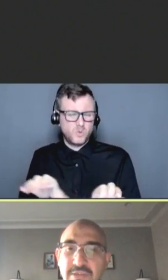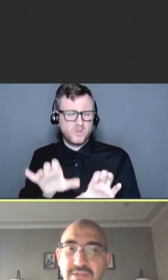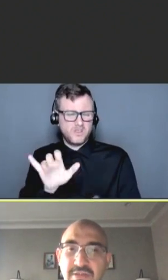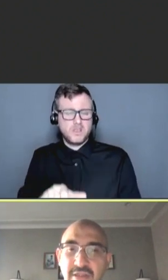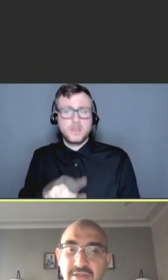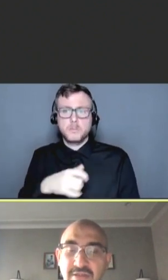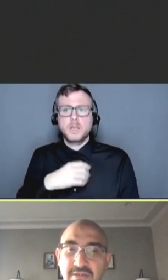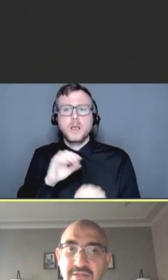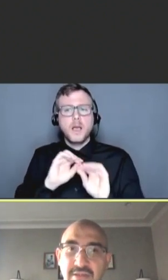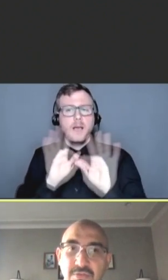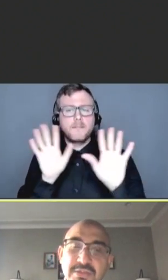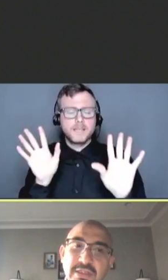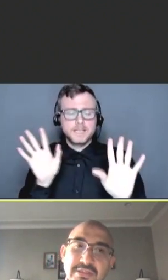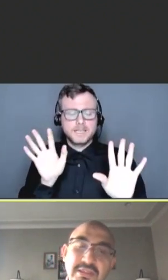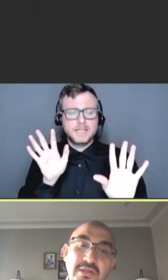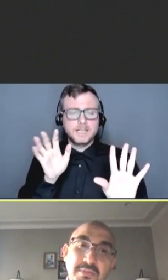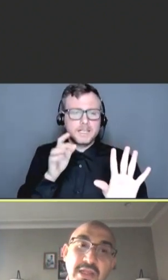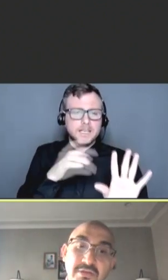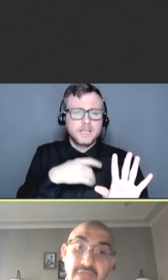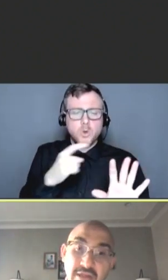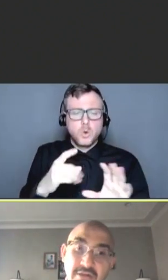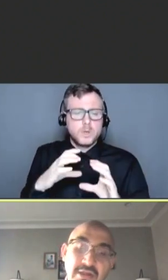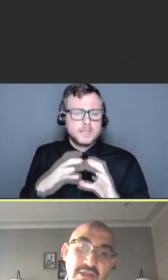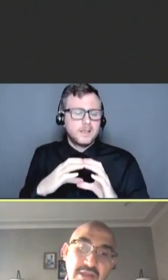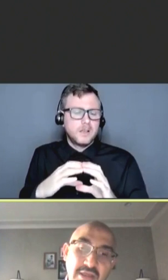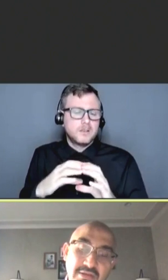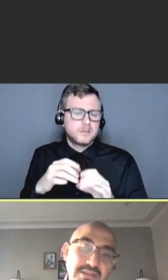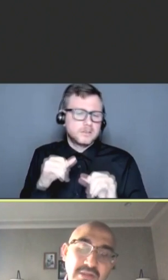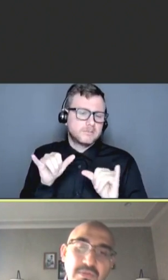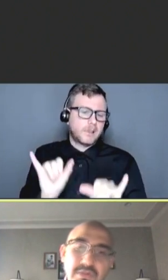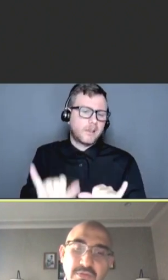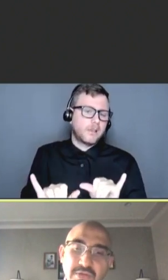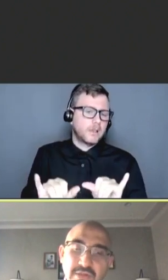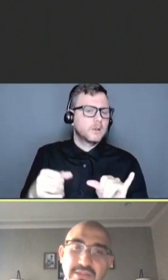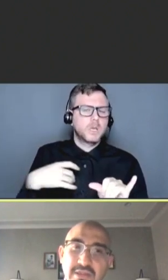it wasn't -- it -- those cells still remain rare. And they raise the question whether a